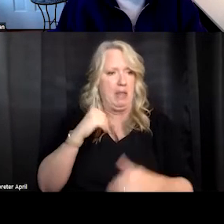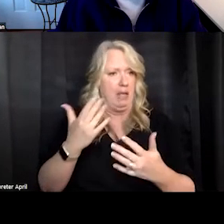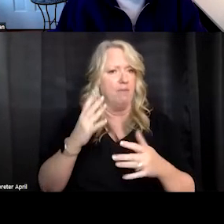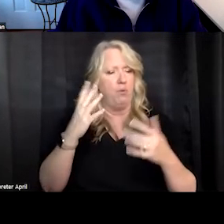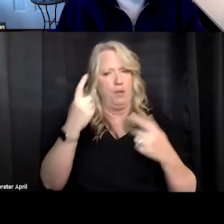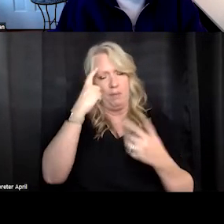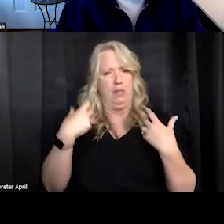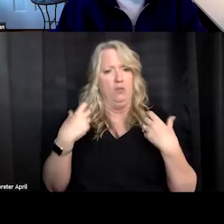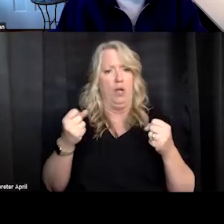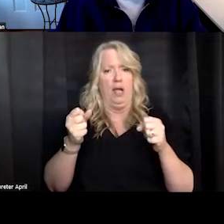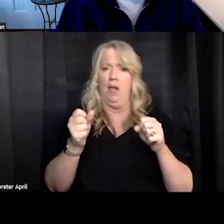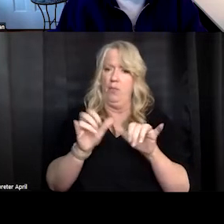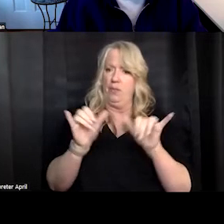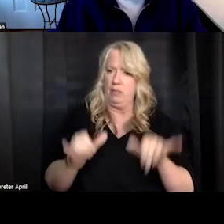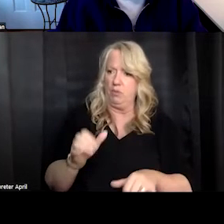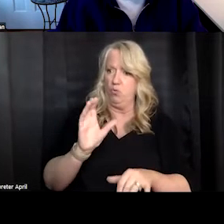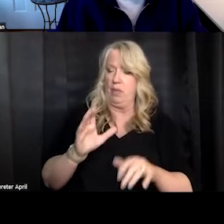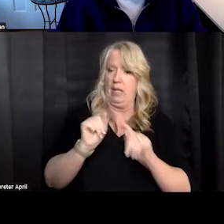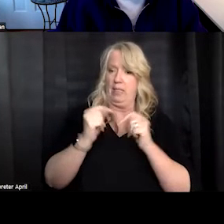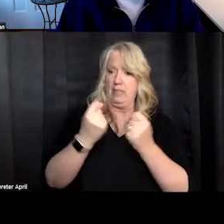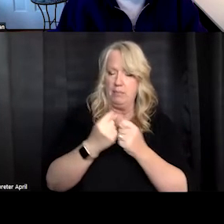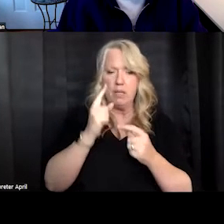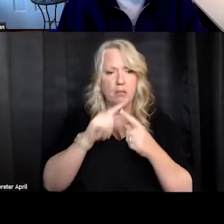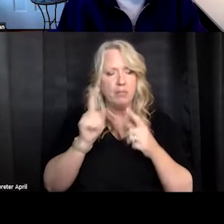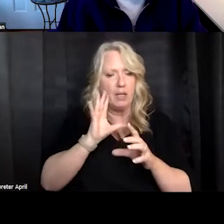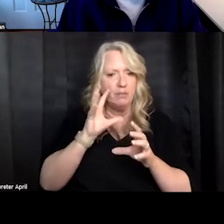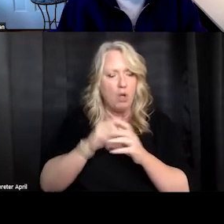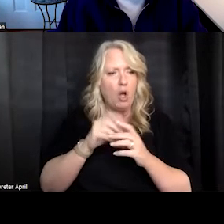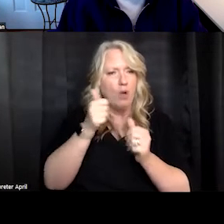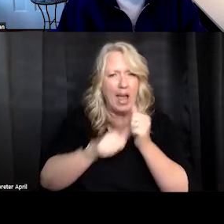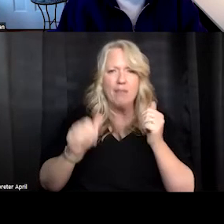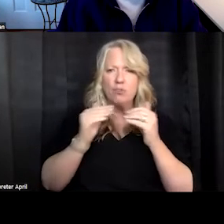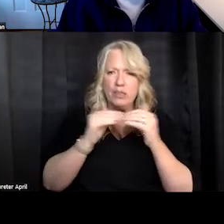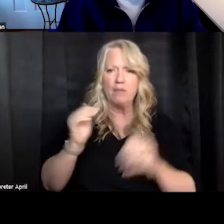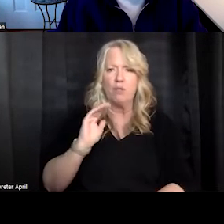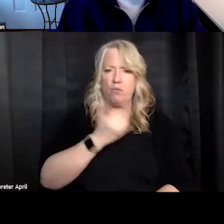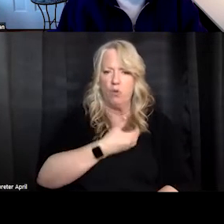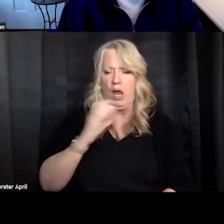ADVOCATES -- NETWORK. THAT SERVES THE PUBLIC MENTAL HEALTH SYSTEM. AND THAT TEAM HAS BEEN --